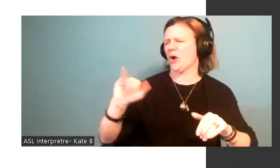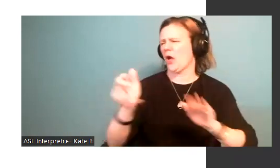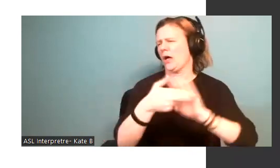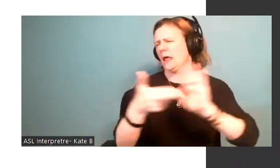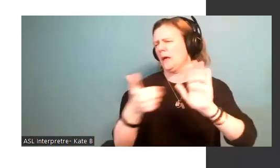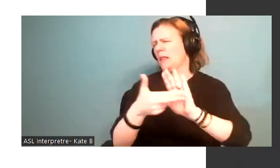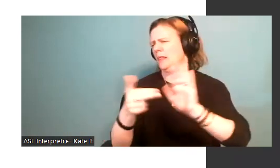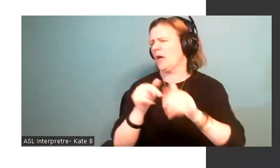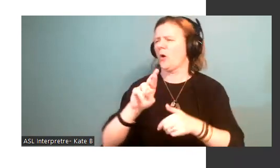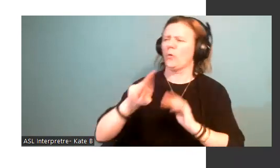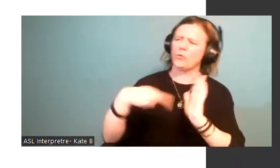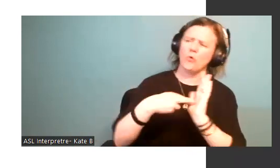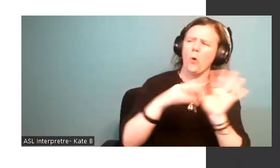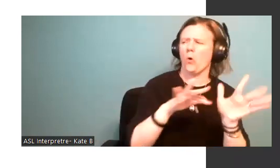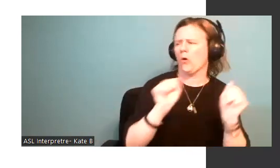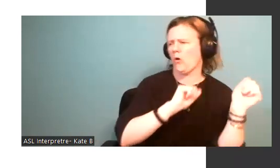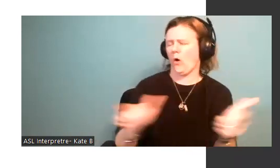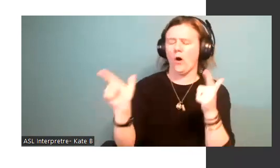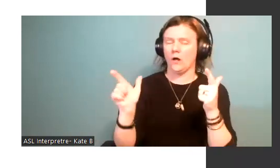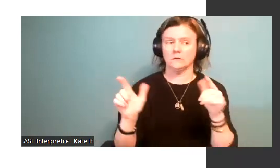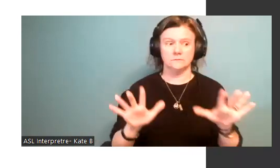trouble with ARIA is if they try to throw an ARIA